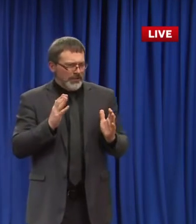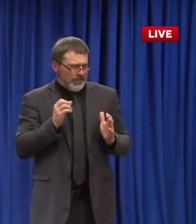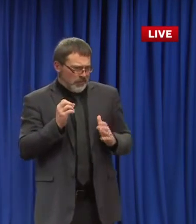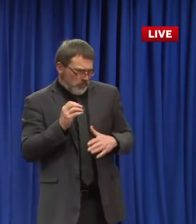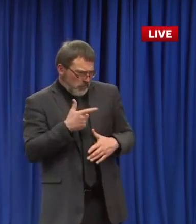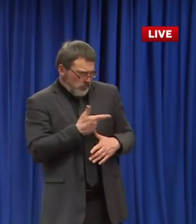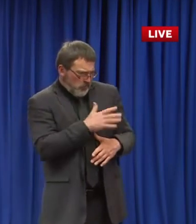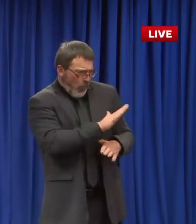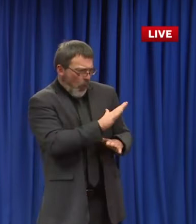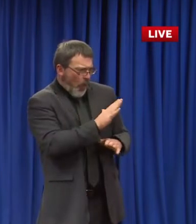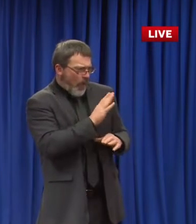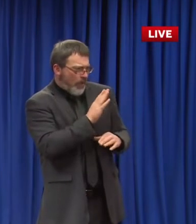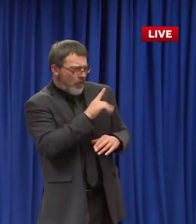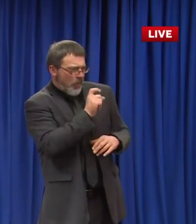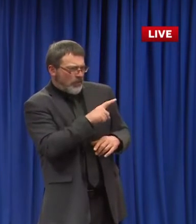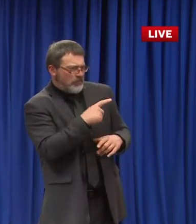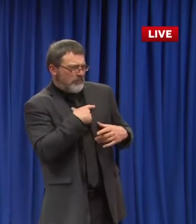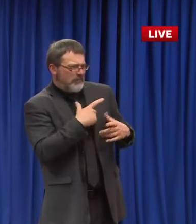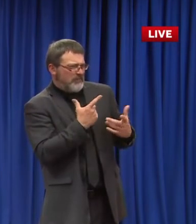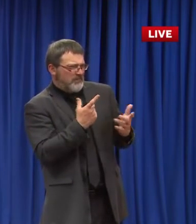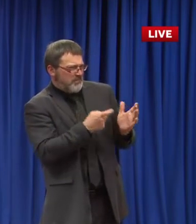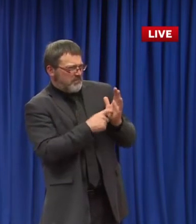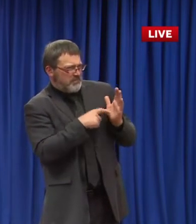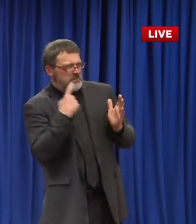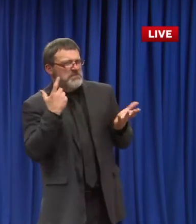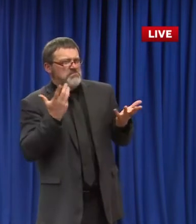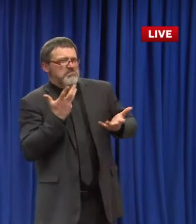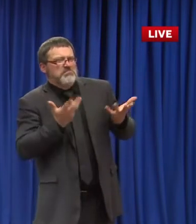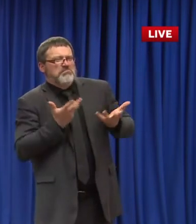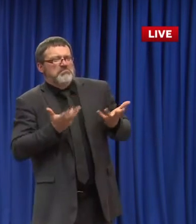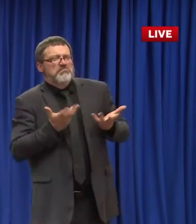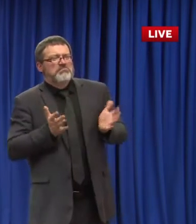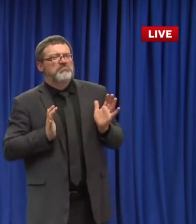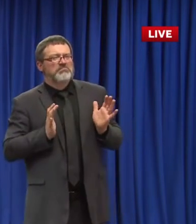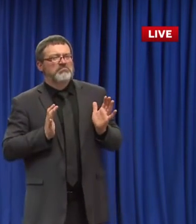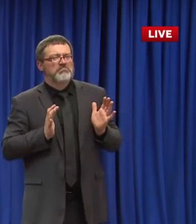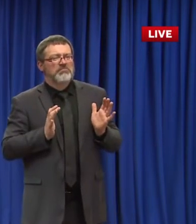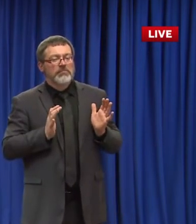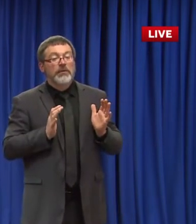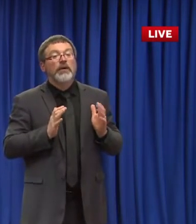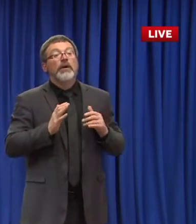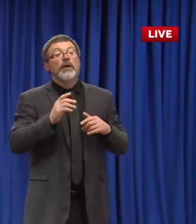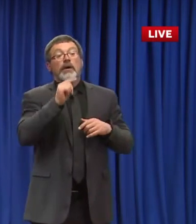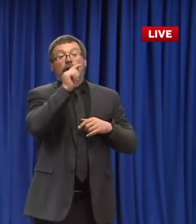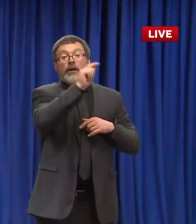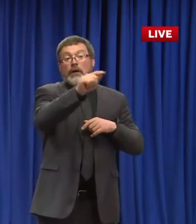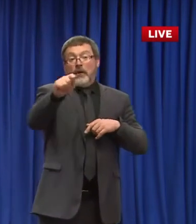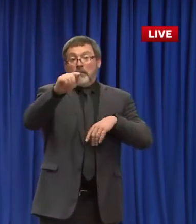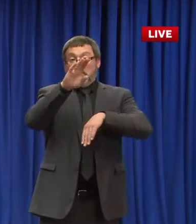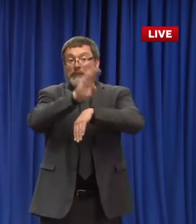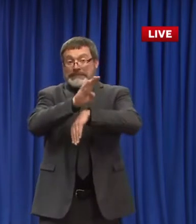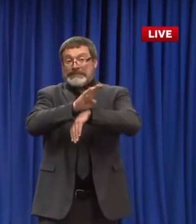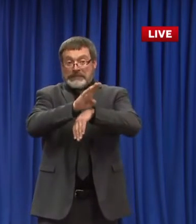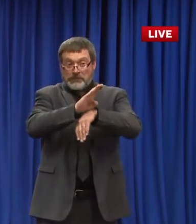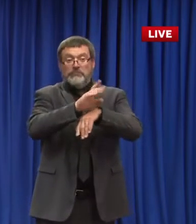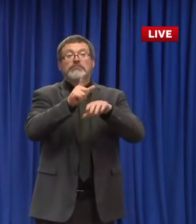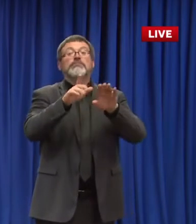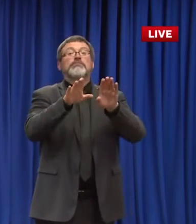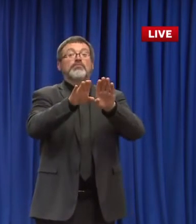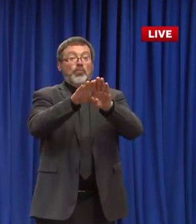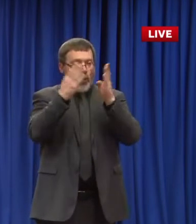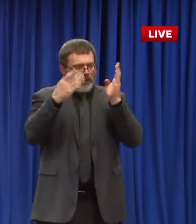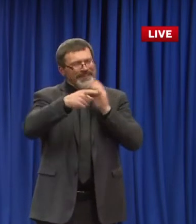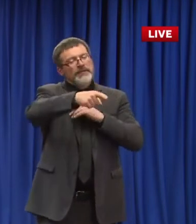SO NO, I DON’T KNOW A BETTER WAY TO ANSWER THAT OTHER THAN TO SAY WHERE WE DON’T HAVE A MANDATED MASK-WEARING EFFORT IN IN SOME BUSINESSES AND OR EMPLOYEES OF BUSINESSES.